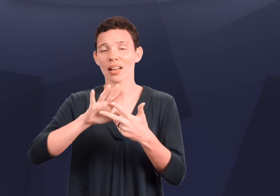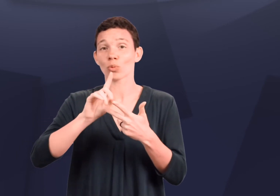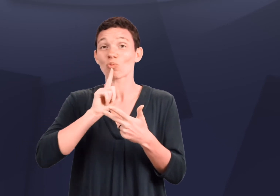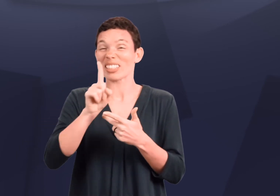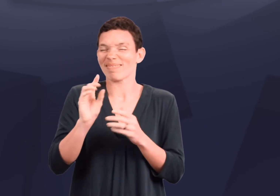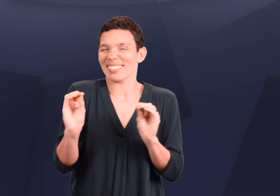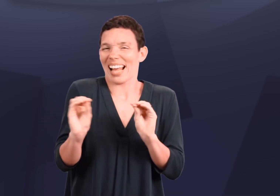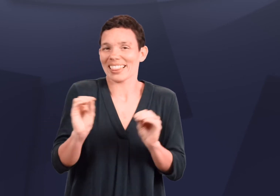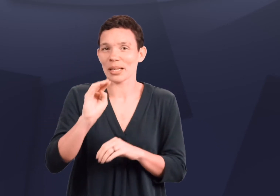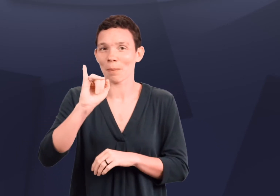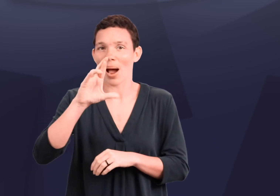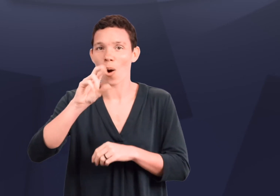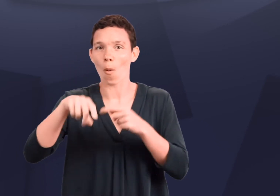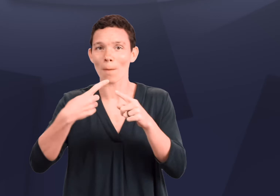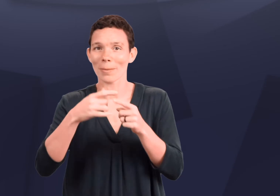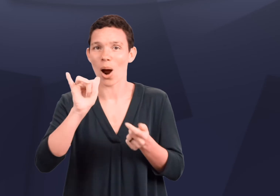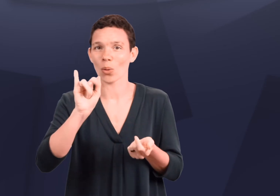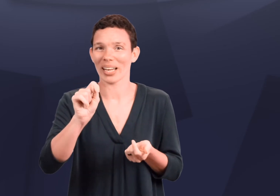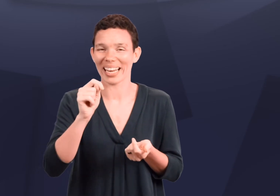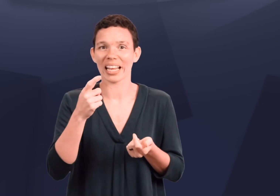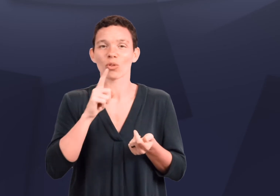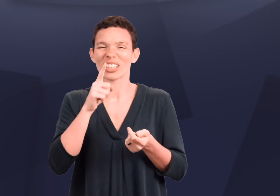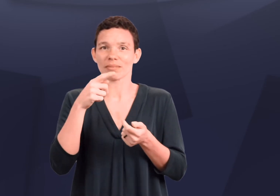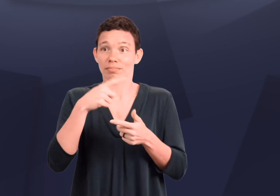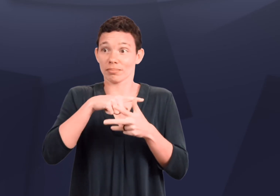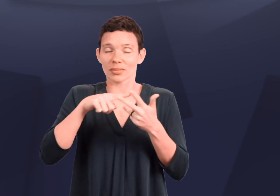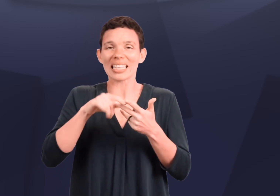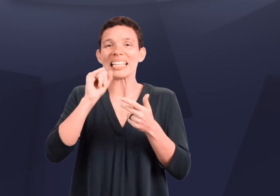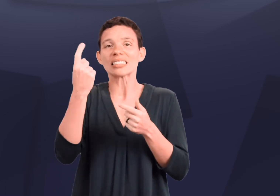and microinsults, there is nothing micro about it.